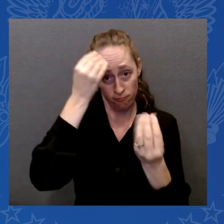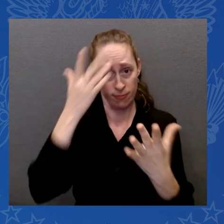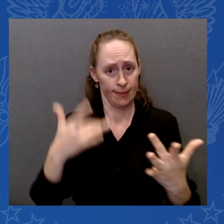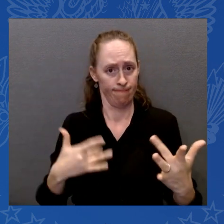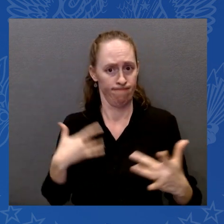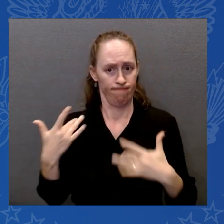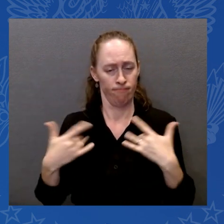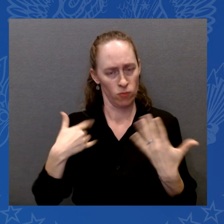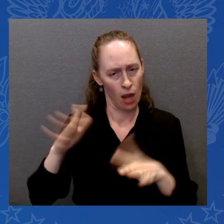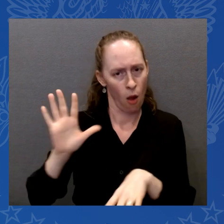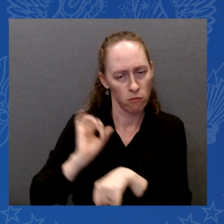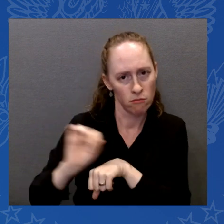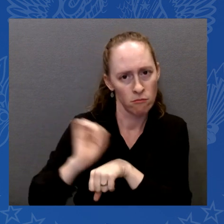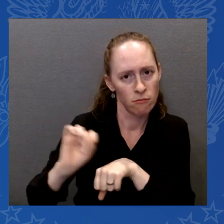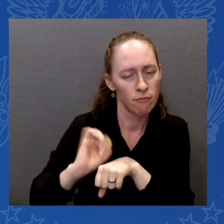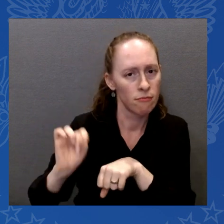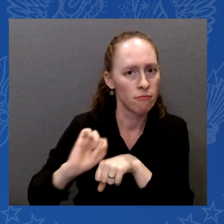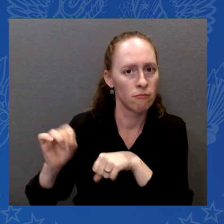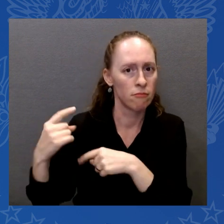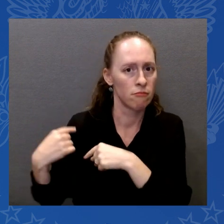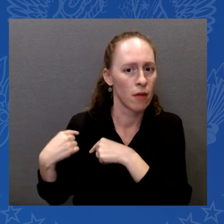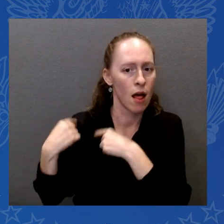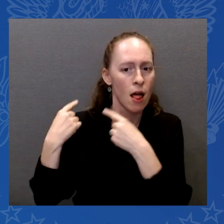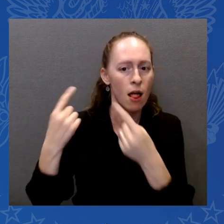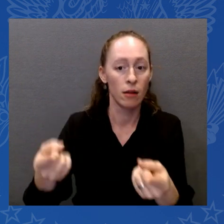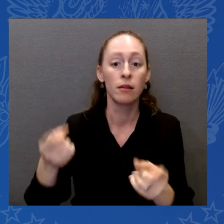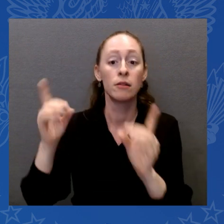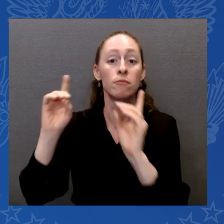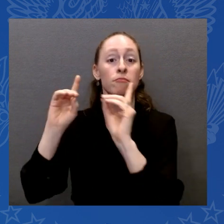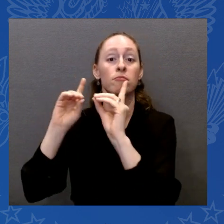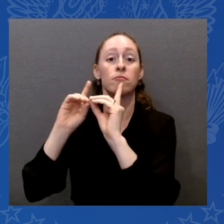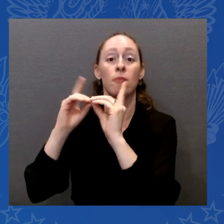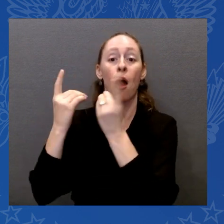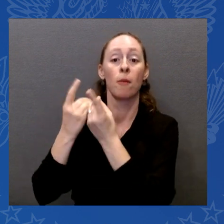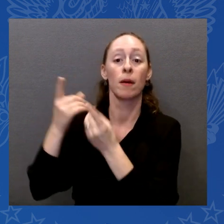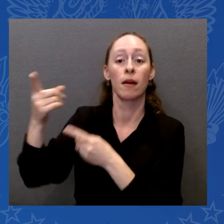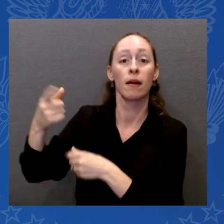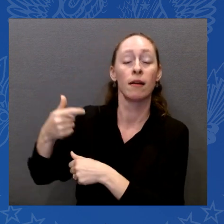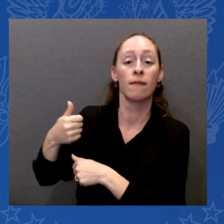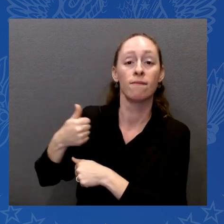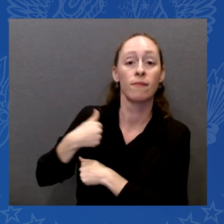the Veterans Affairs agency will provide abortion care to veterans and family members to protect the health